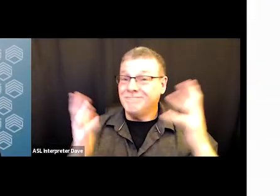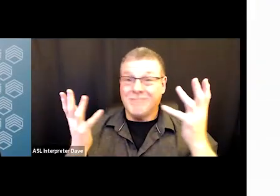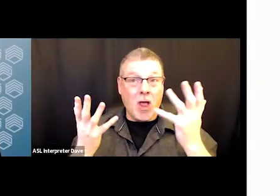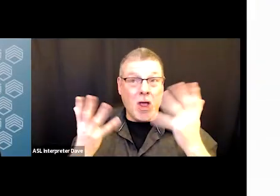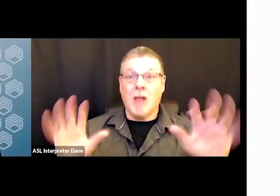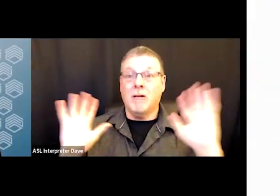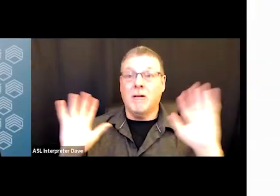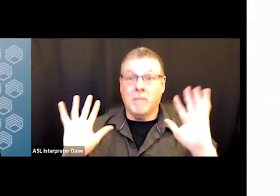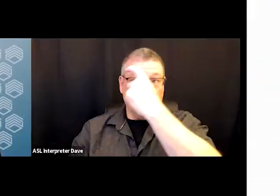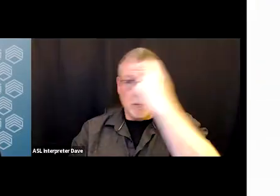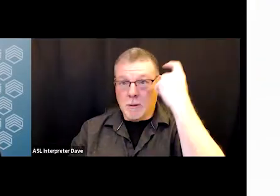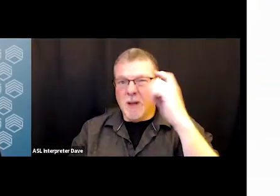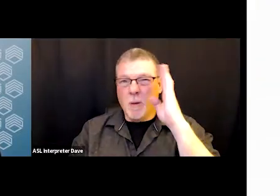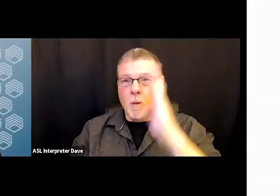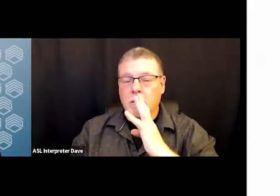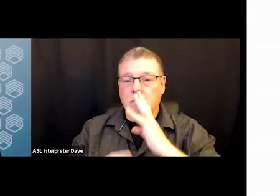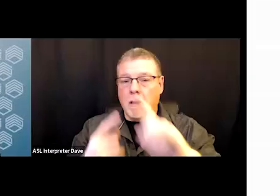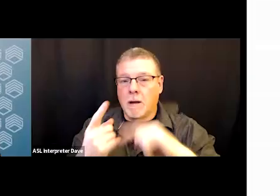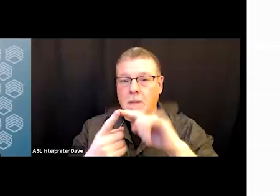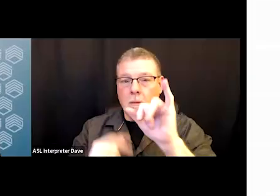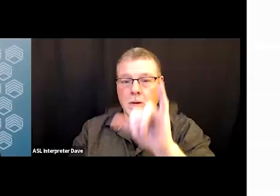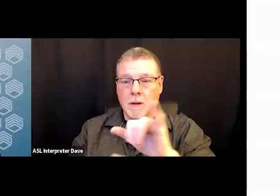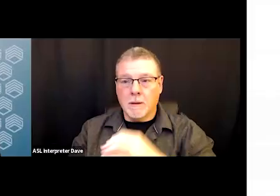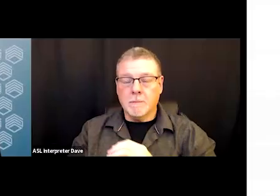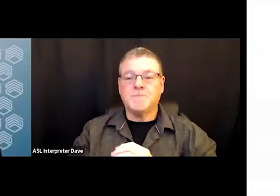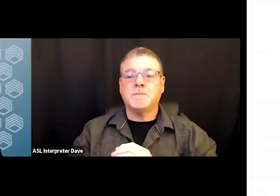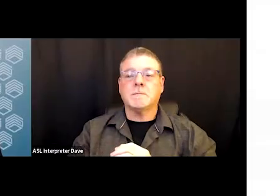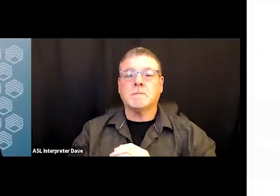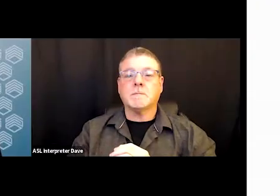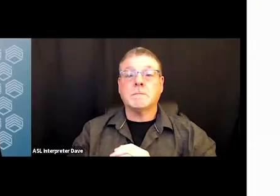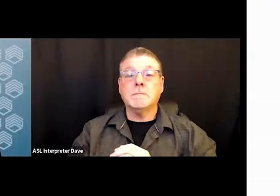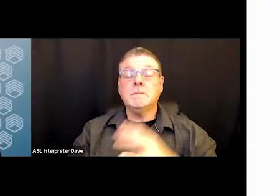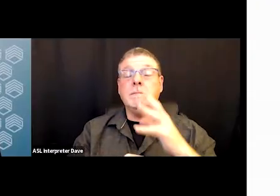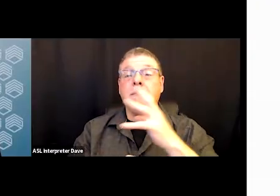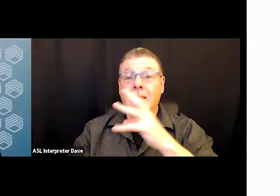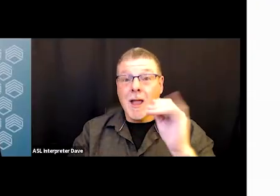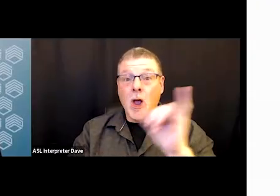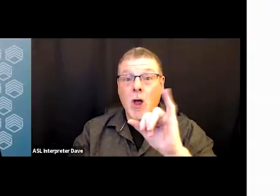and we're gonna talk about that in a minute, or much less that they could have freedom